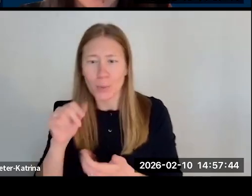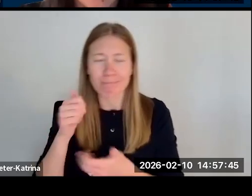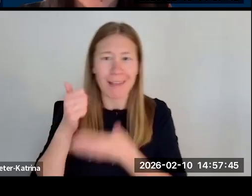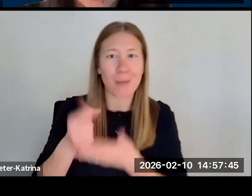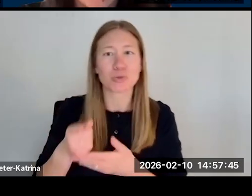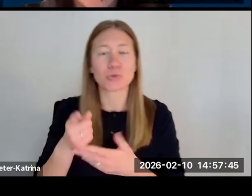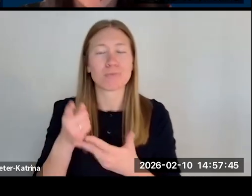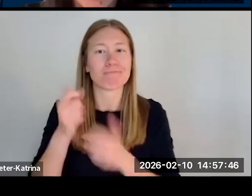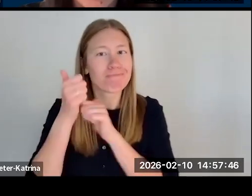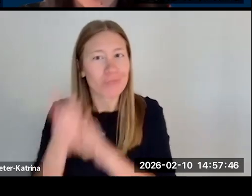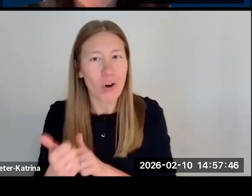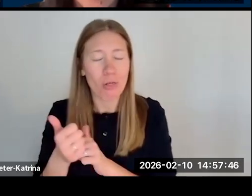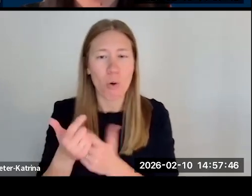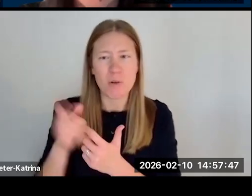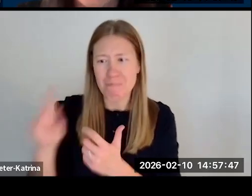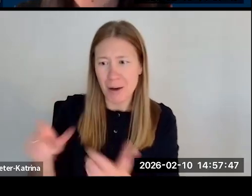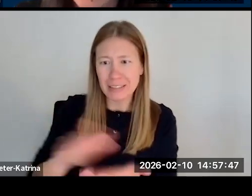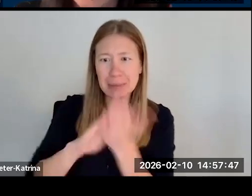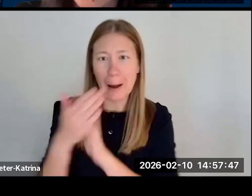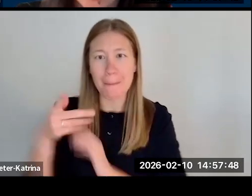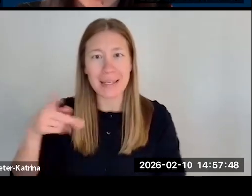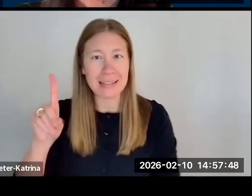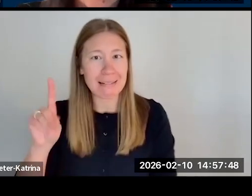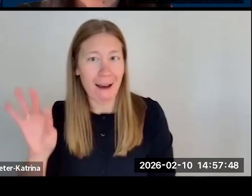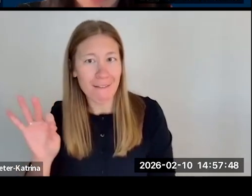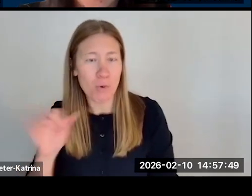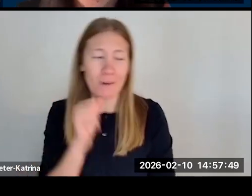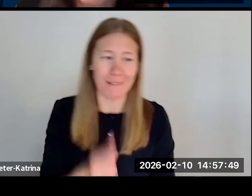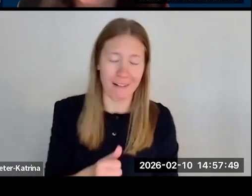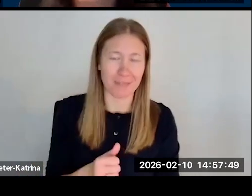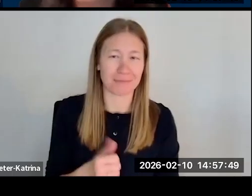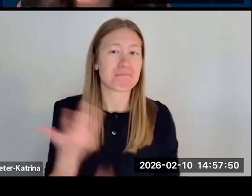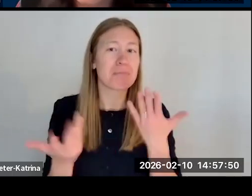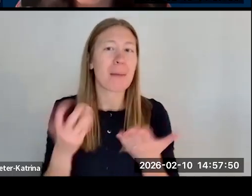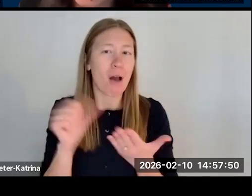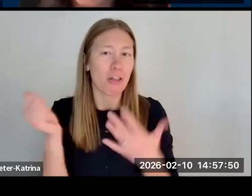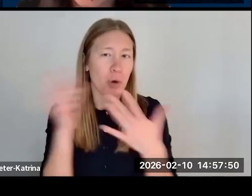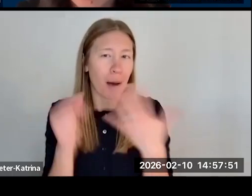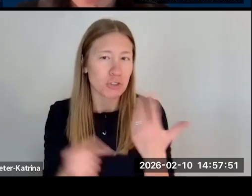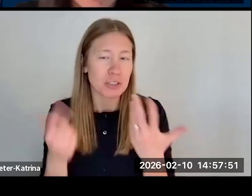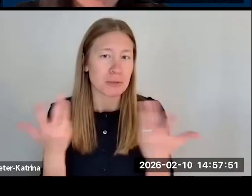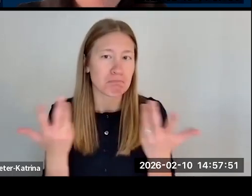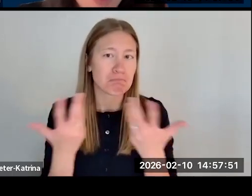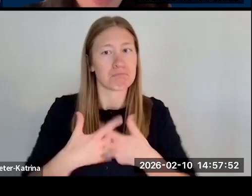or not you need to use a PDF and what alternative might work for your specific use case.